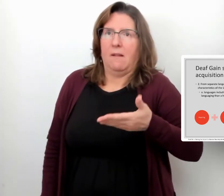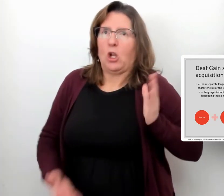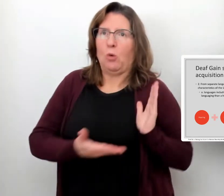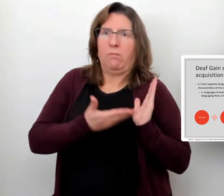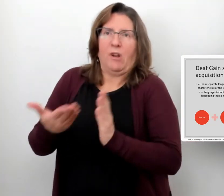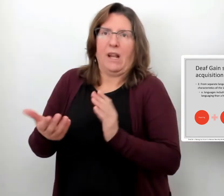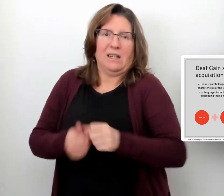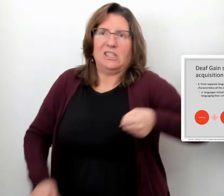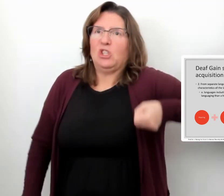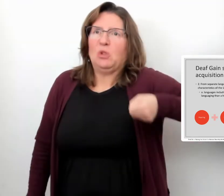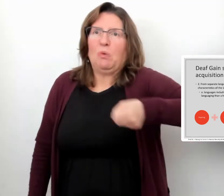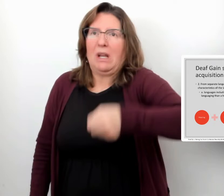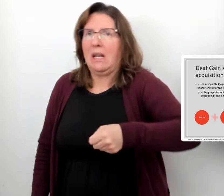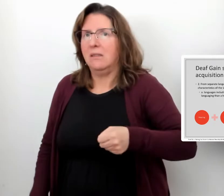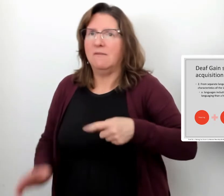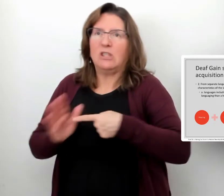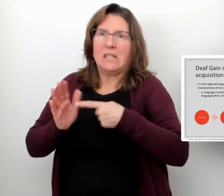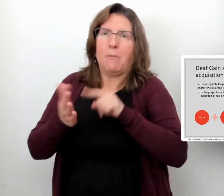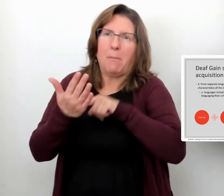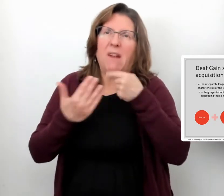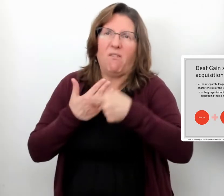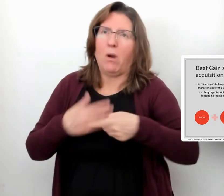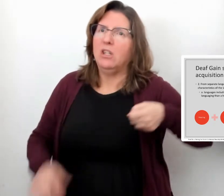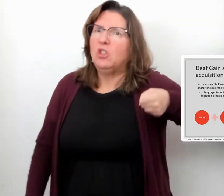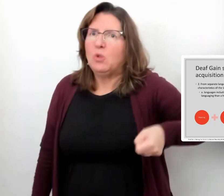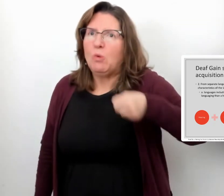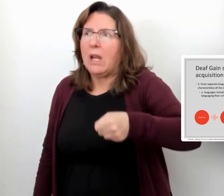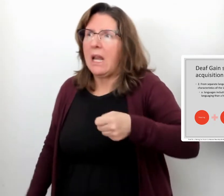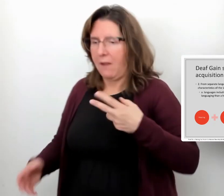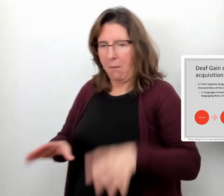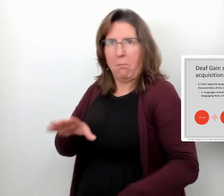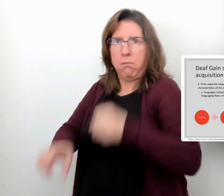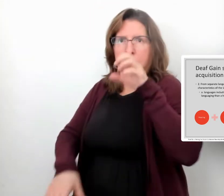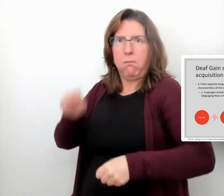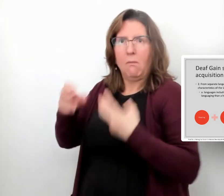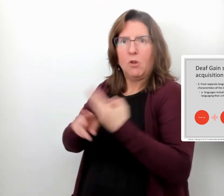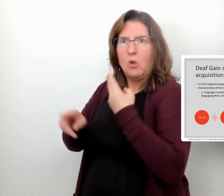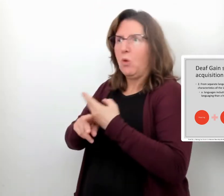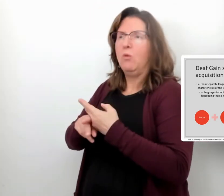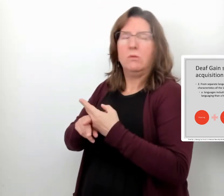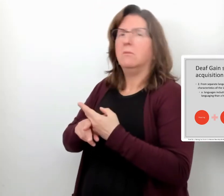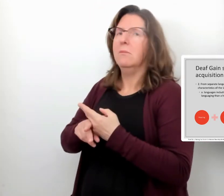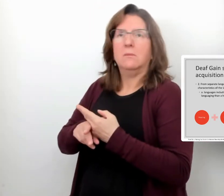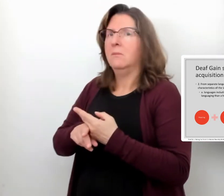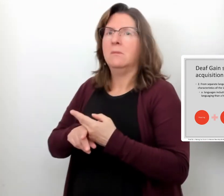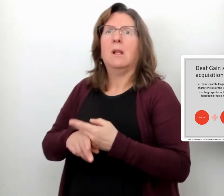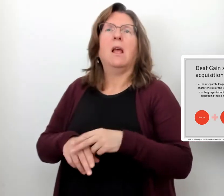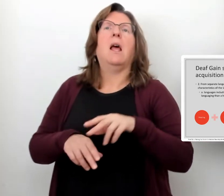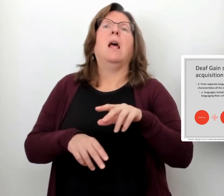Language is not a thing that you carry in your metaphorical suitcase from which you unpack your language.